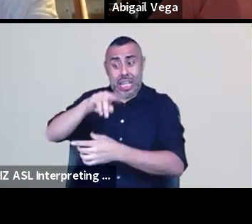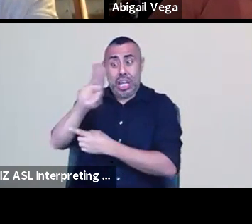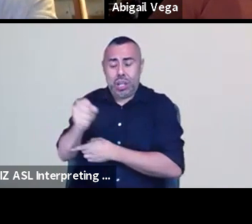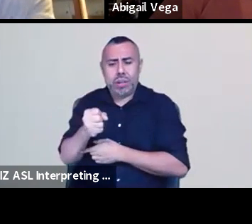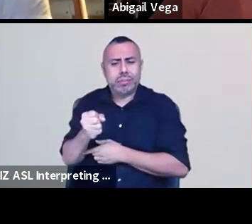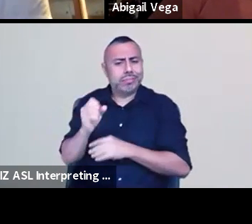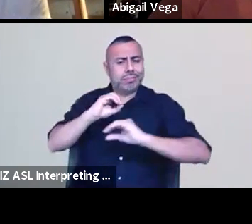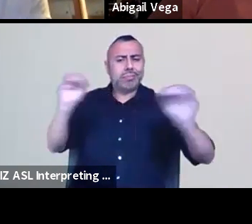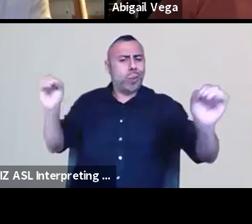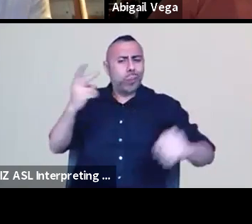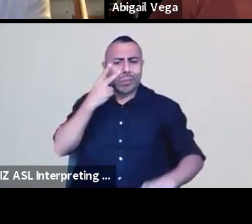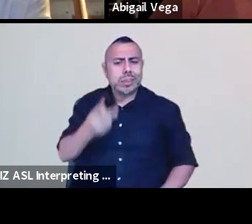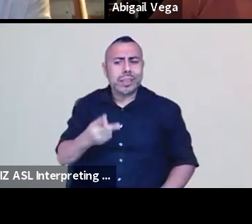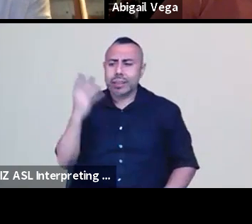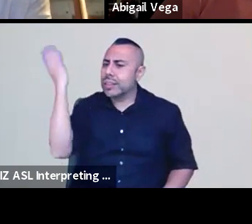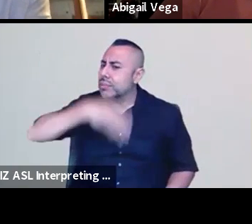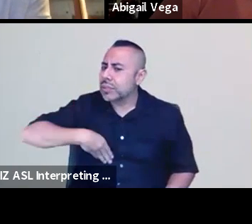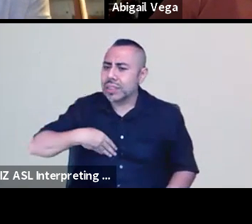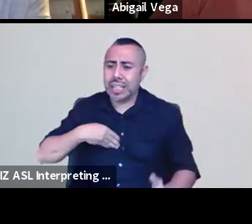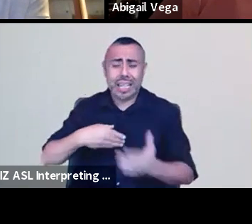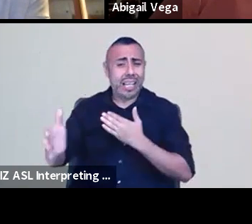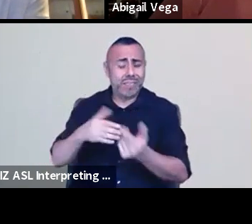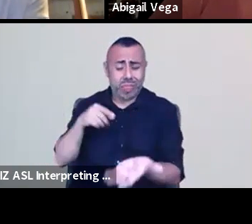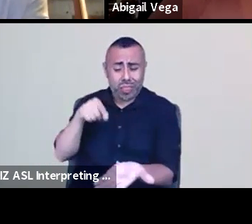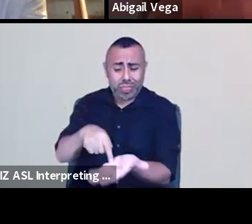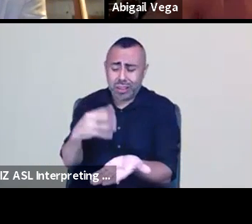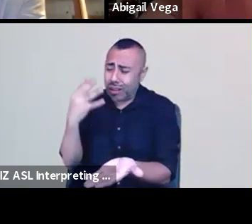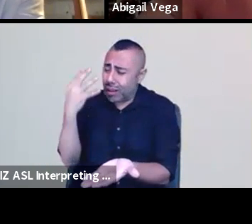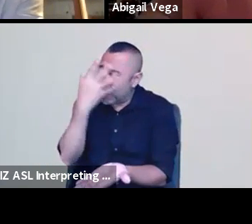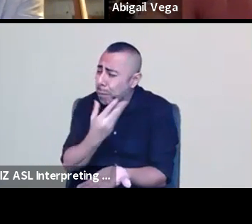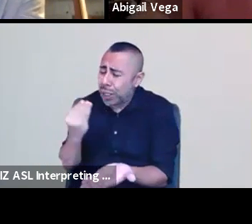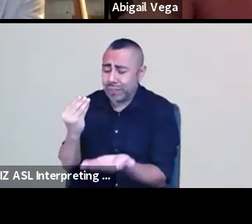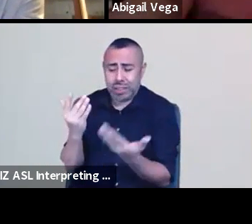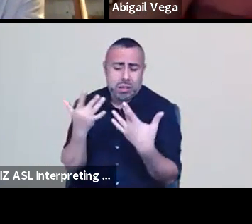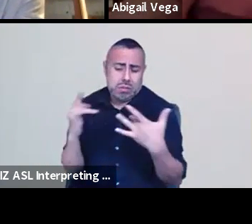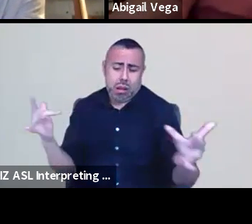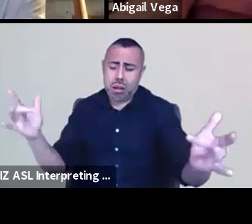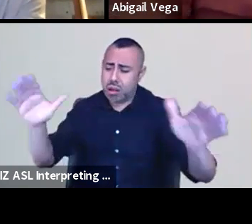and they're gorgeous and they're wonderful. So we are transitioning to talk about something